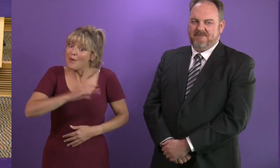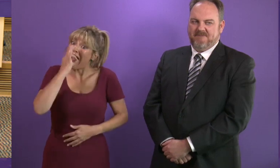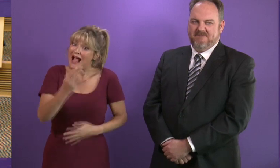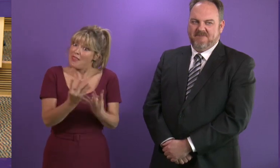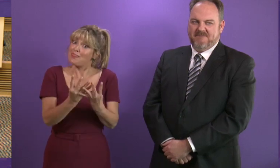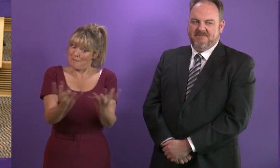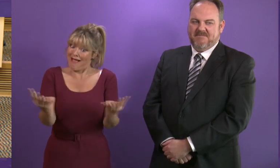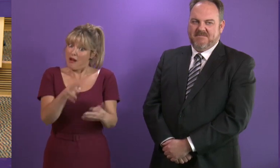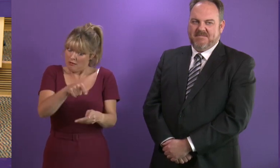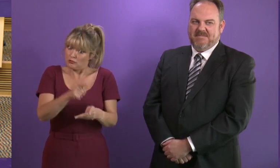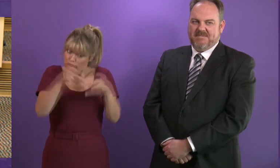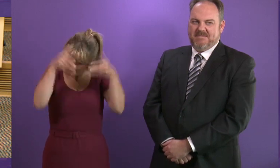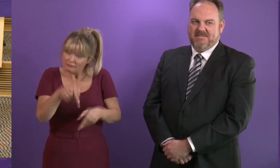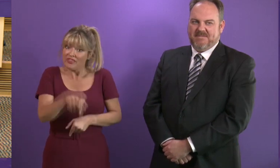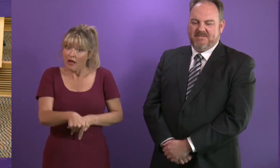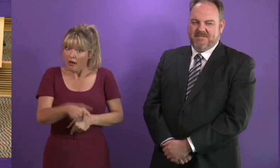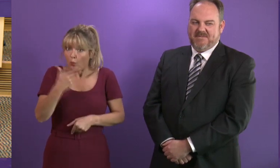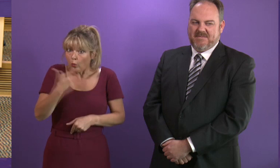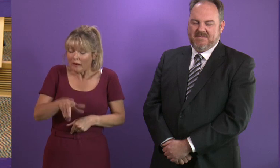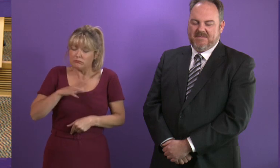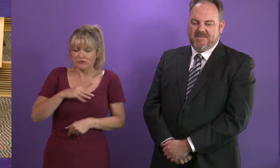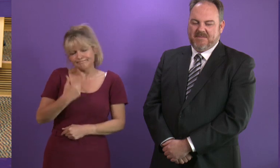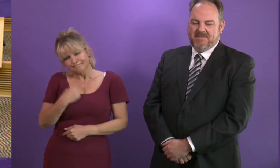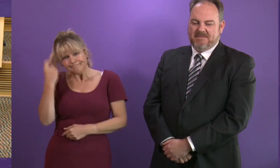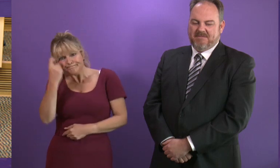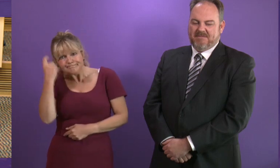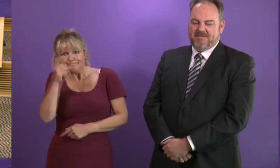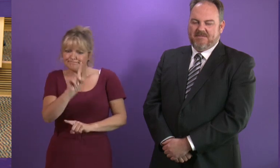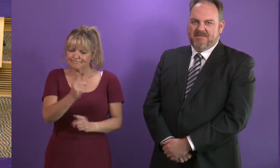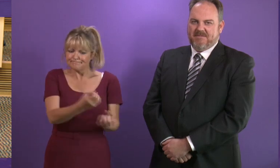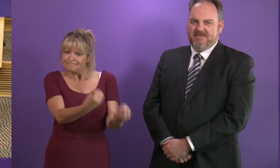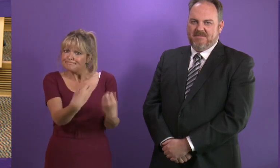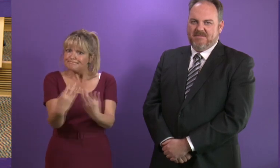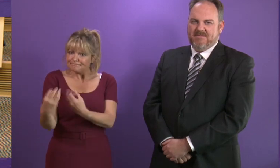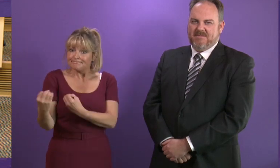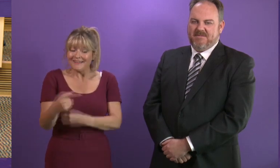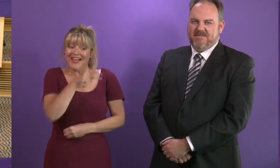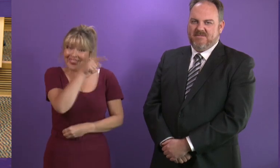its views carefully. All of that leads to the statement that John Swinney will make this afternoon.